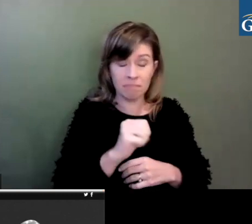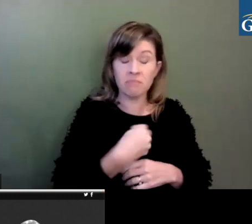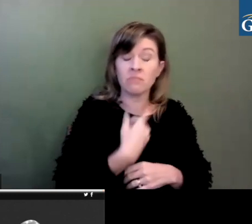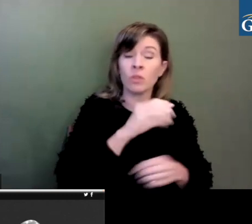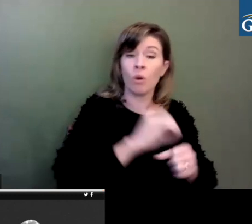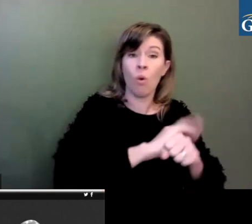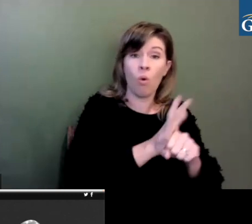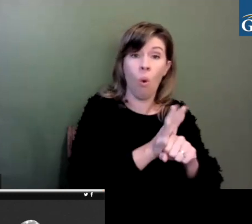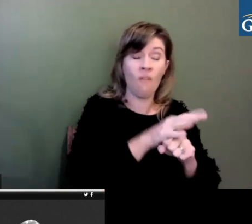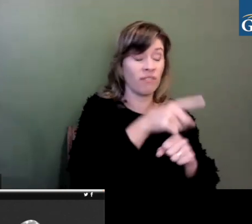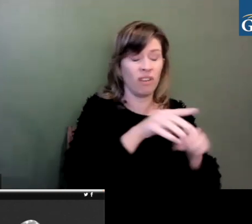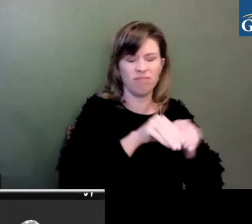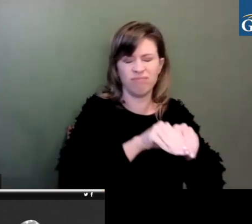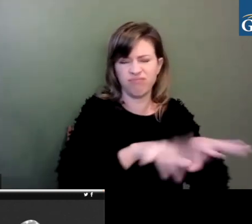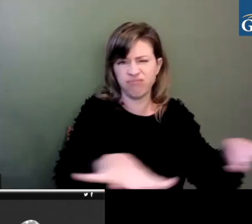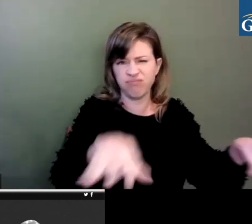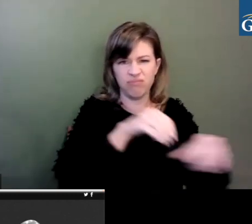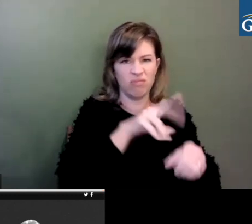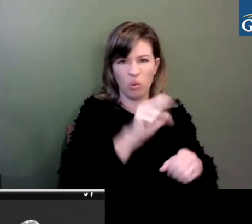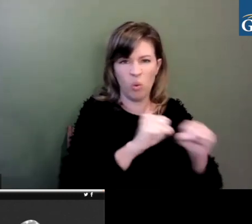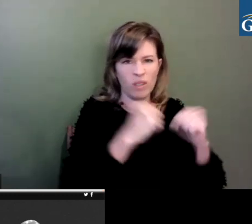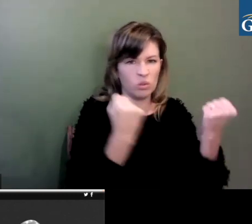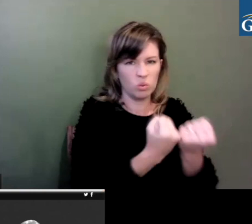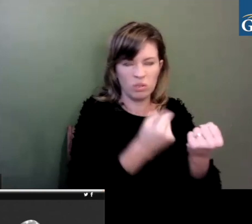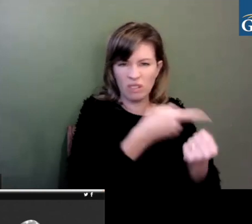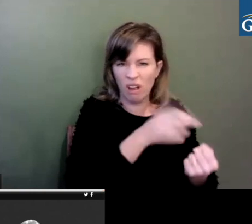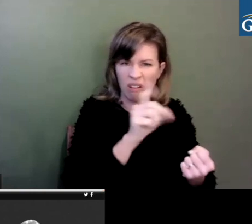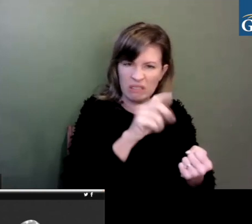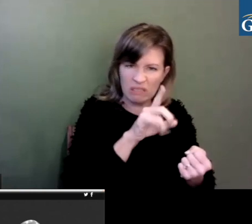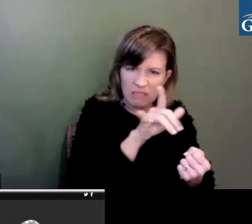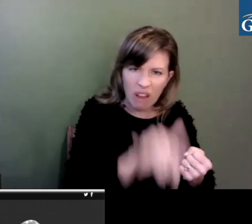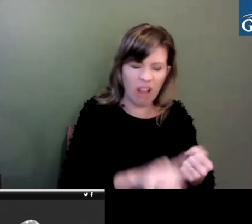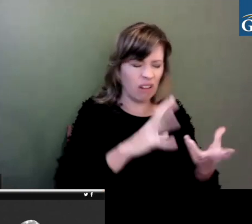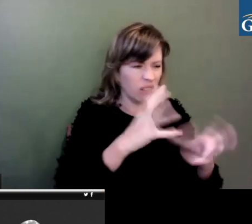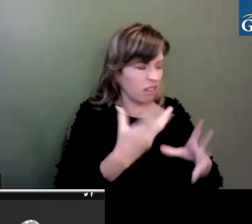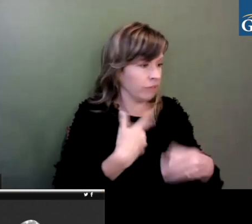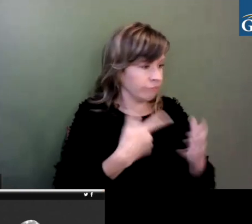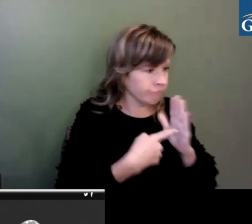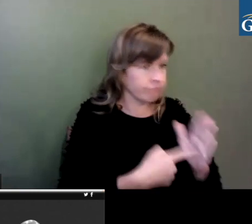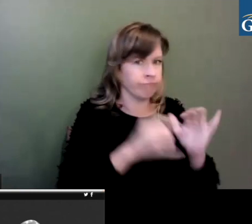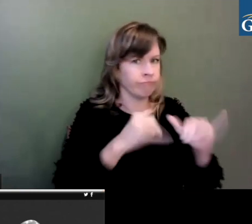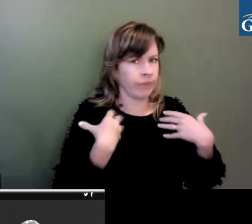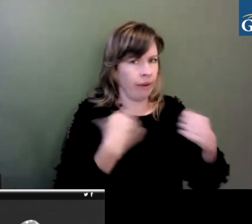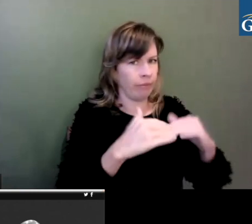continued to upend US society, further exacerbating existing health and social inequities, the unrelenting affects of a